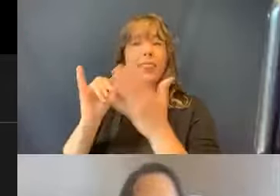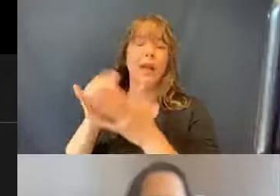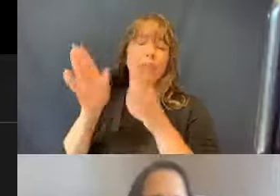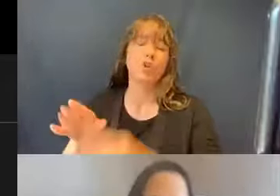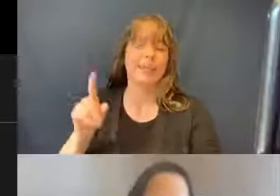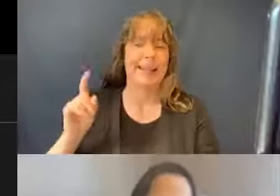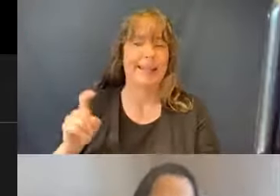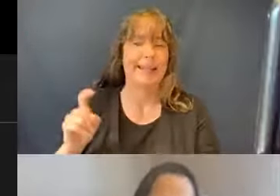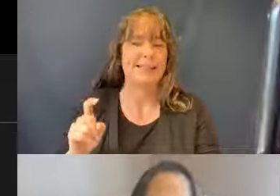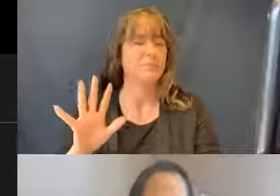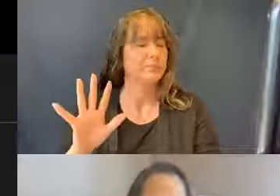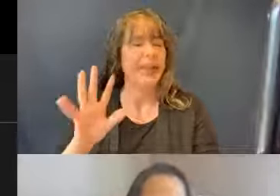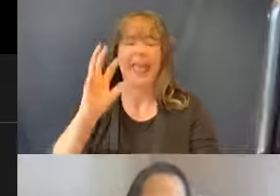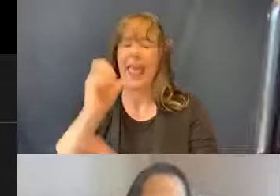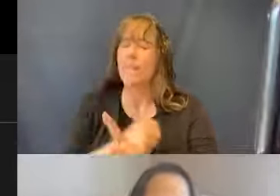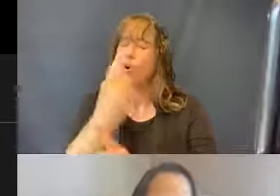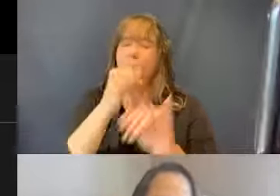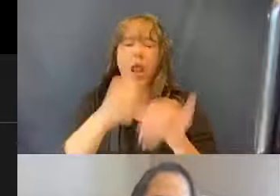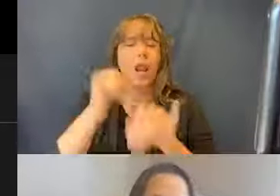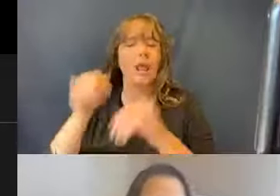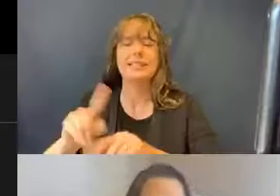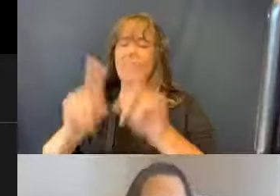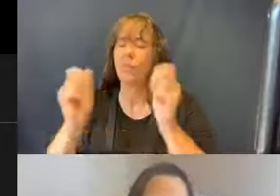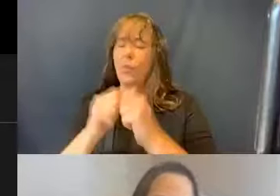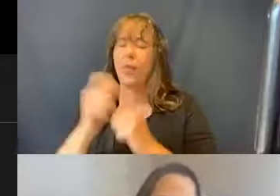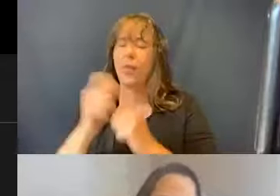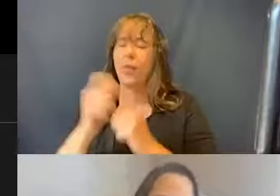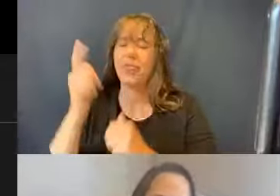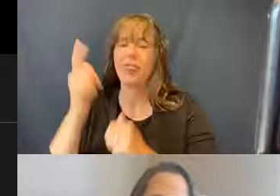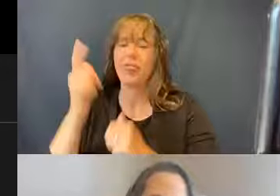But everyone is different in their hearing loss. Because hearing loss is different. How